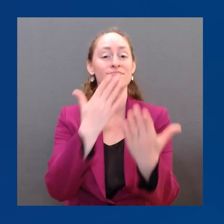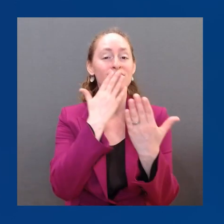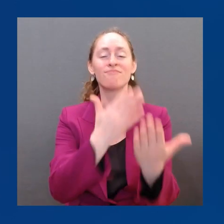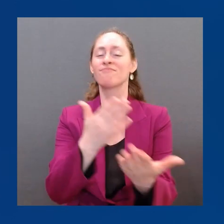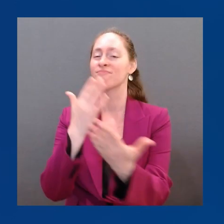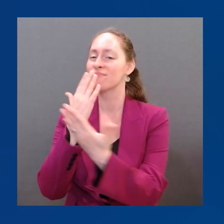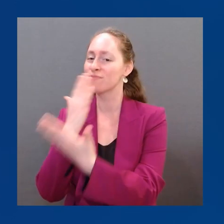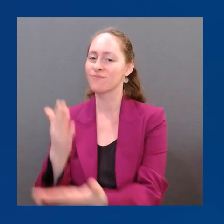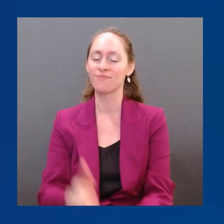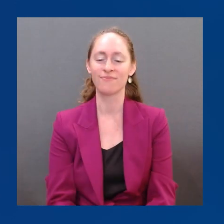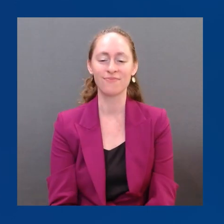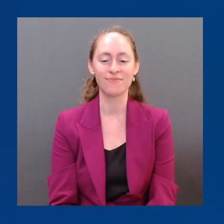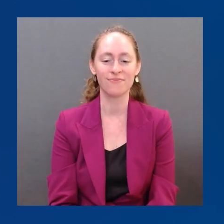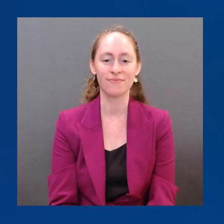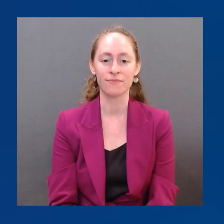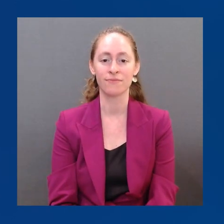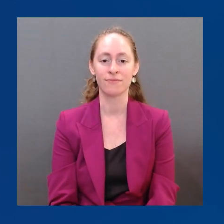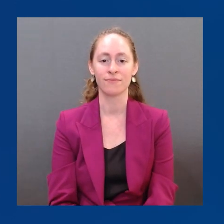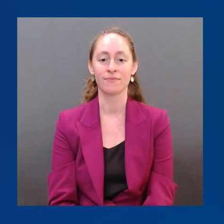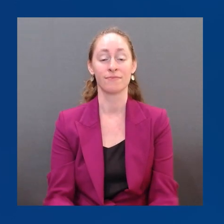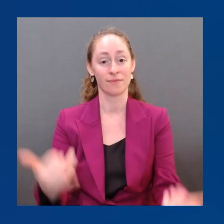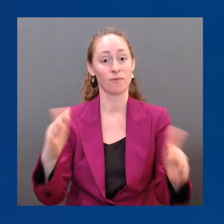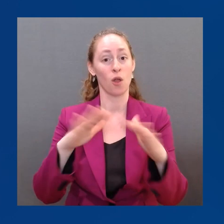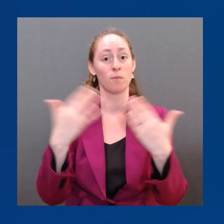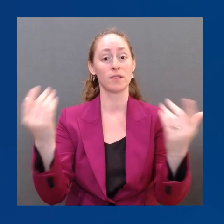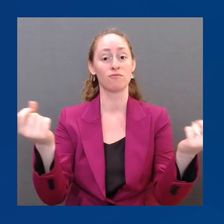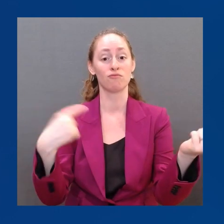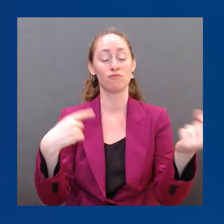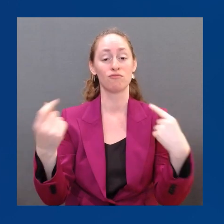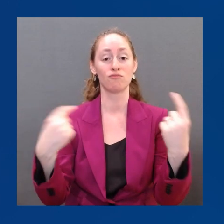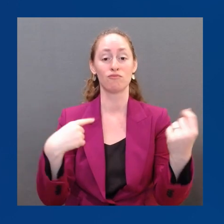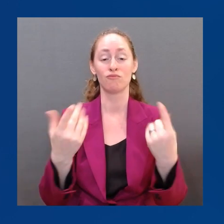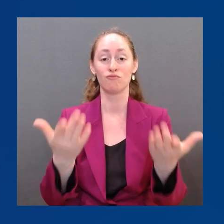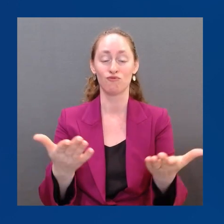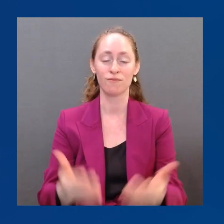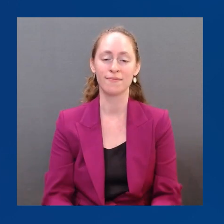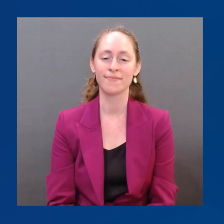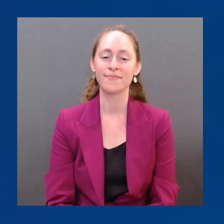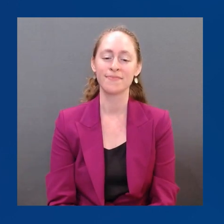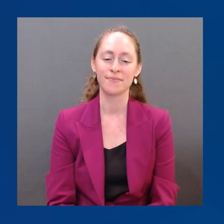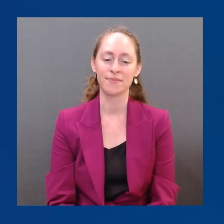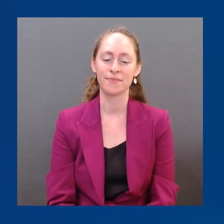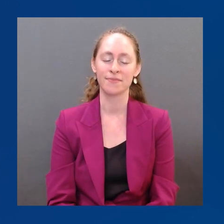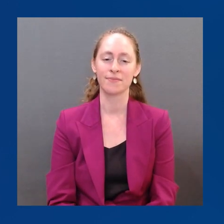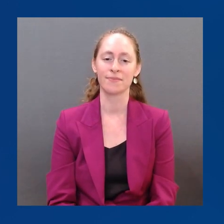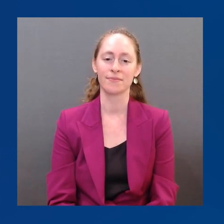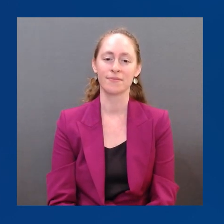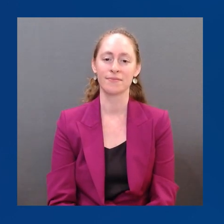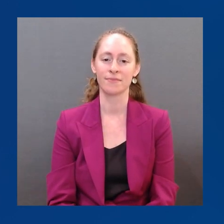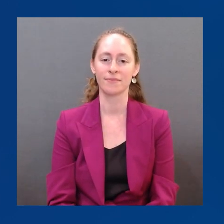So, Kevin, open it up for us. Moderator: Thanks, Dr. Jha. As a reminder, we're going to take as many questions